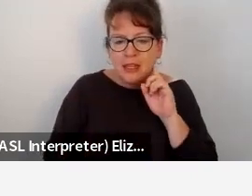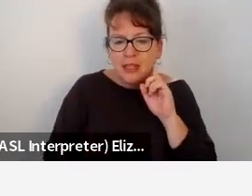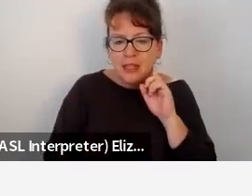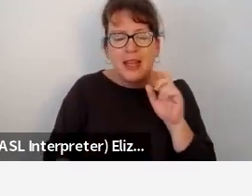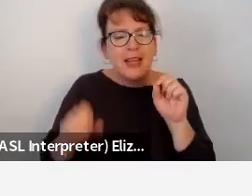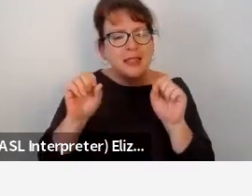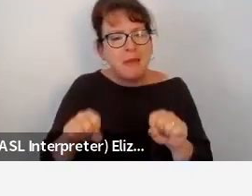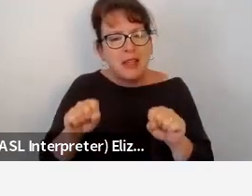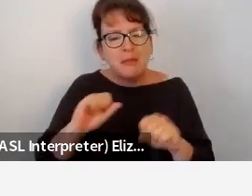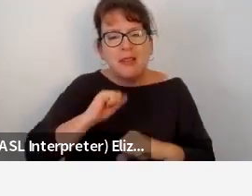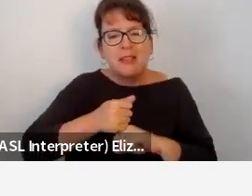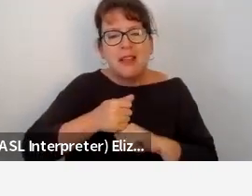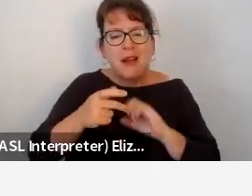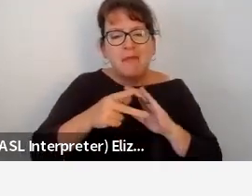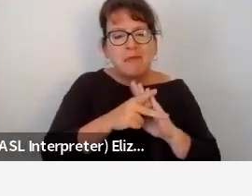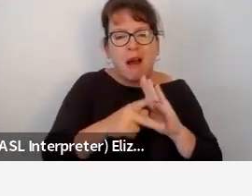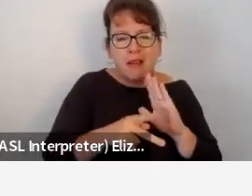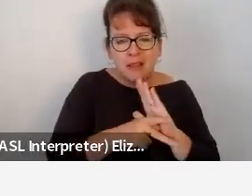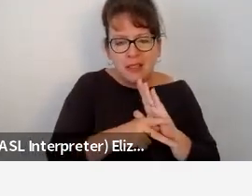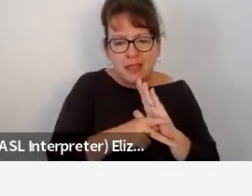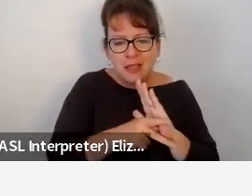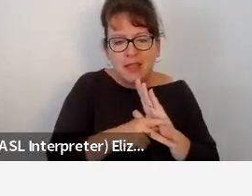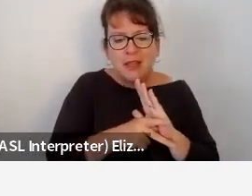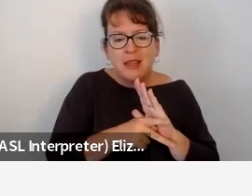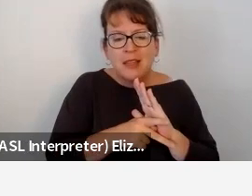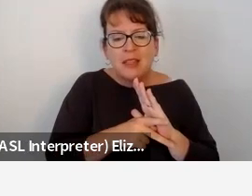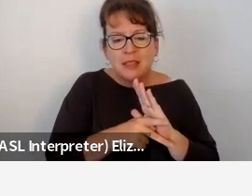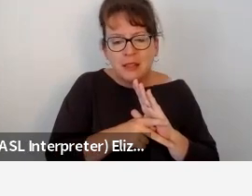production of equipment and infrastructure. I don't have any more details now to share,